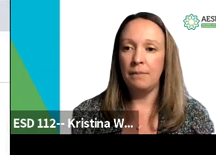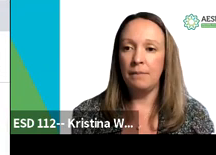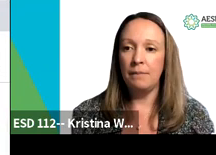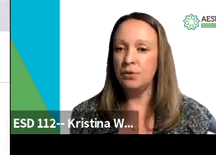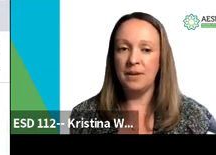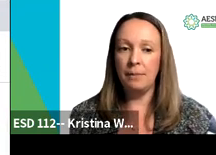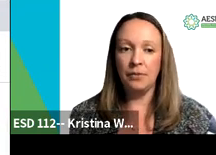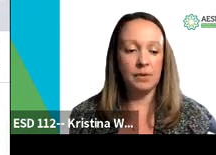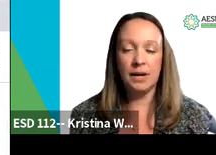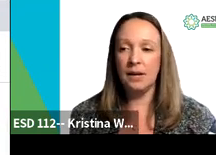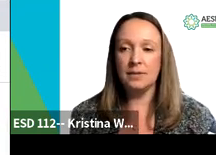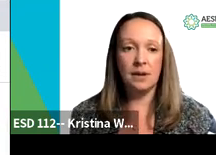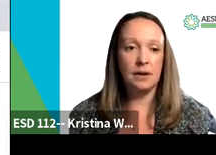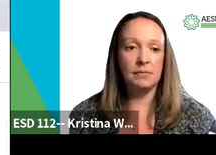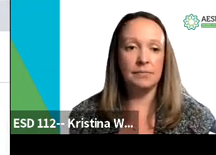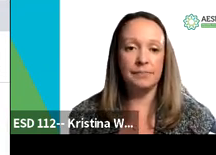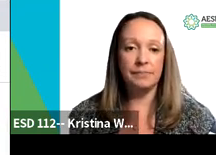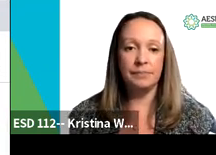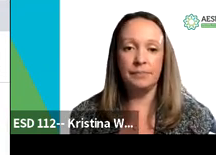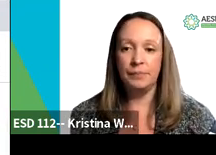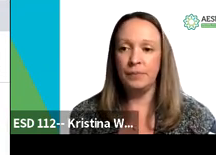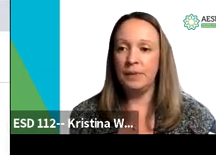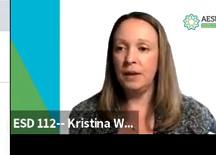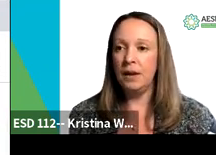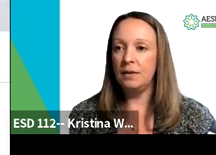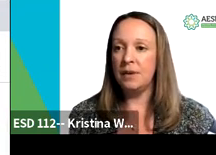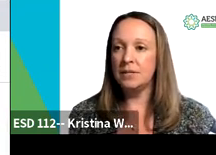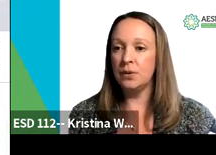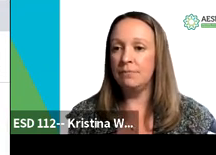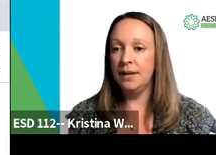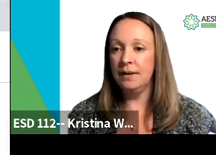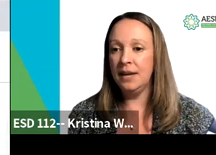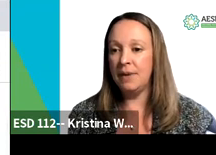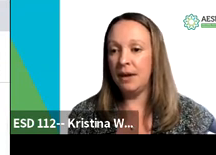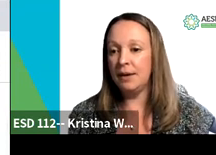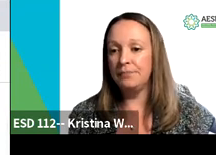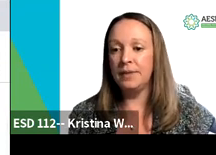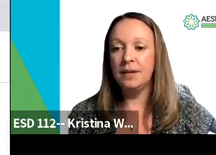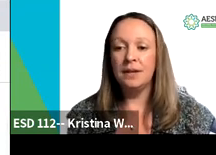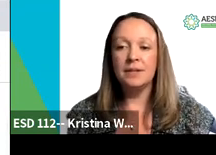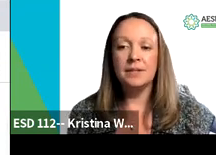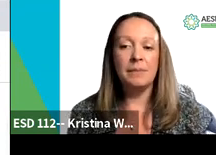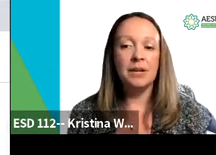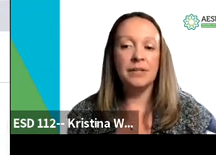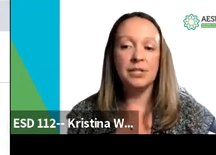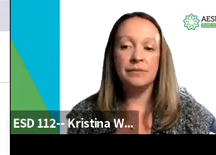ESD 112-- Kristina Wambold: Student view should be up on the right hand side. ESD 112-- Kristina Wambold: And my screen there, it came back. So now I'm going to go to student view.